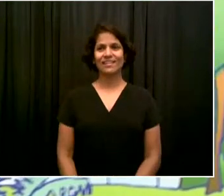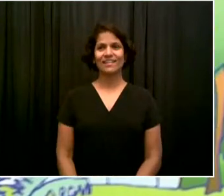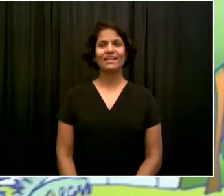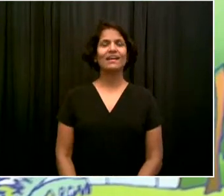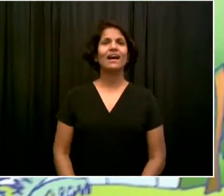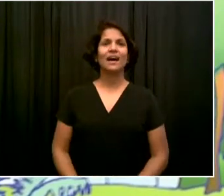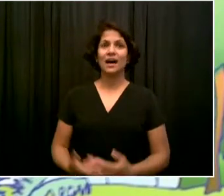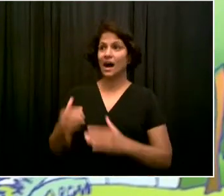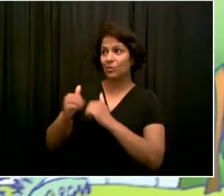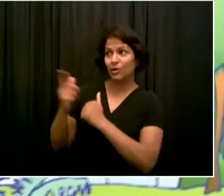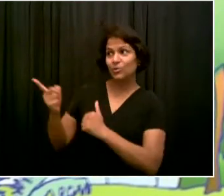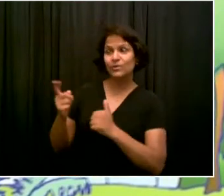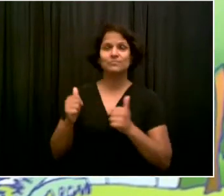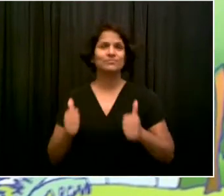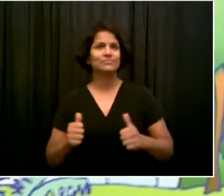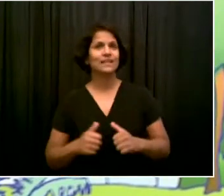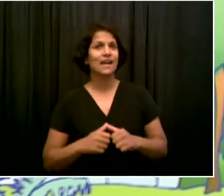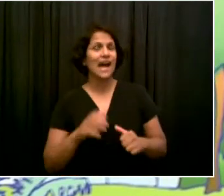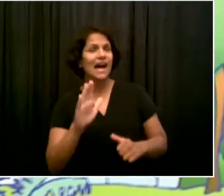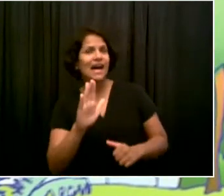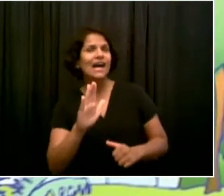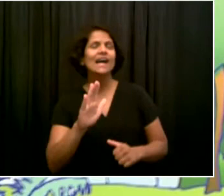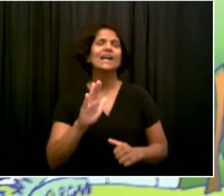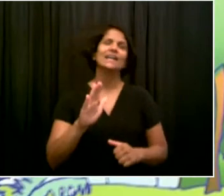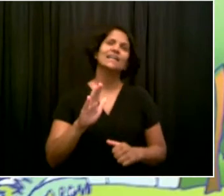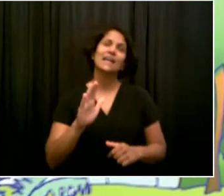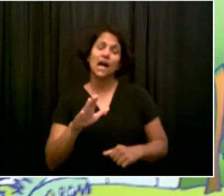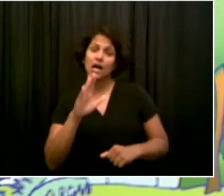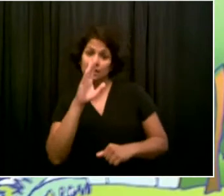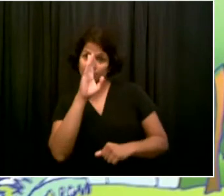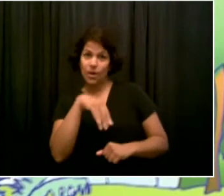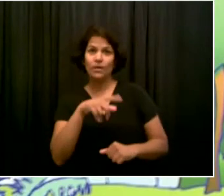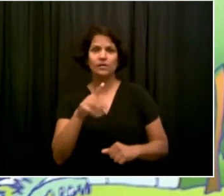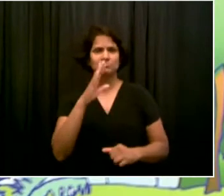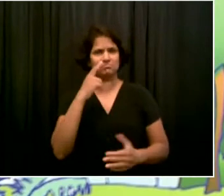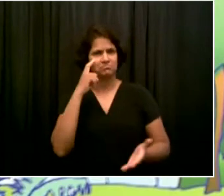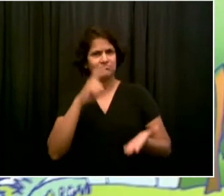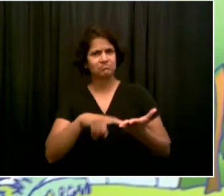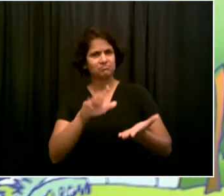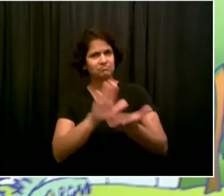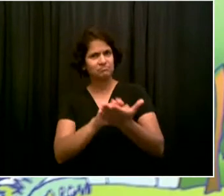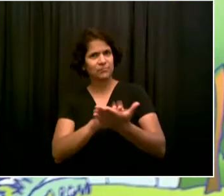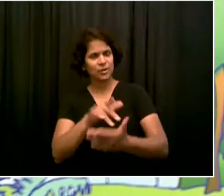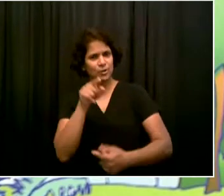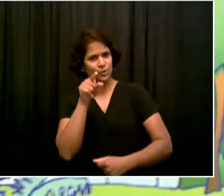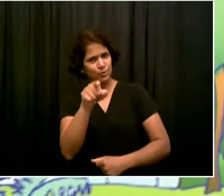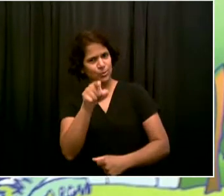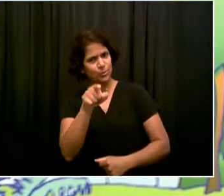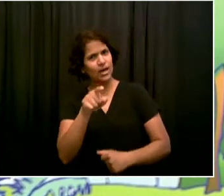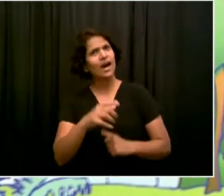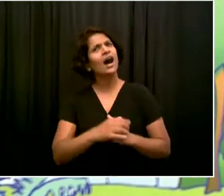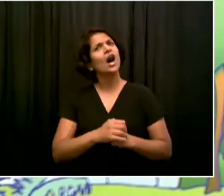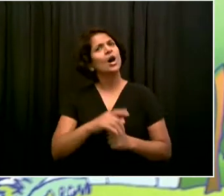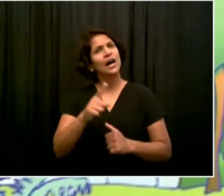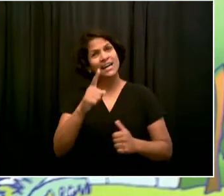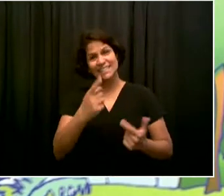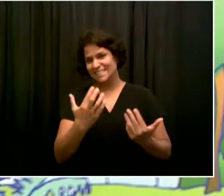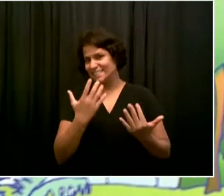PIX 11.